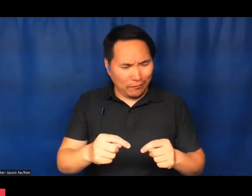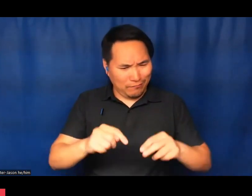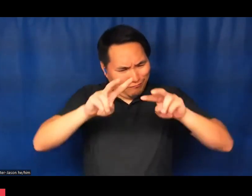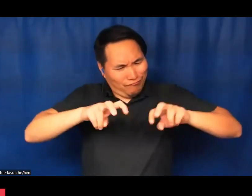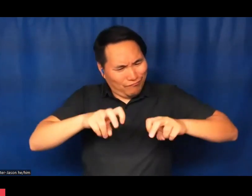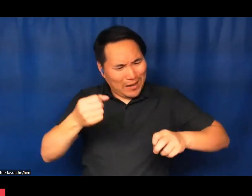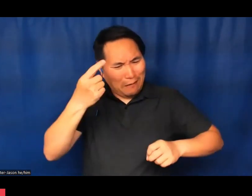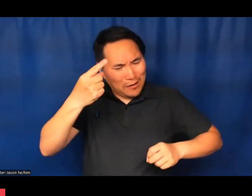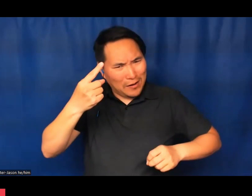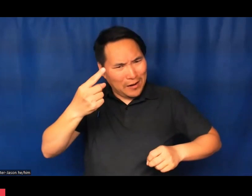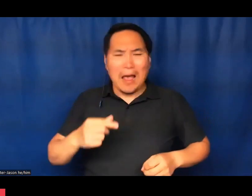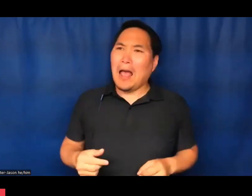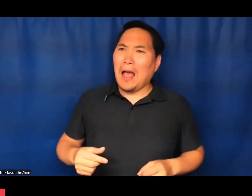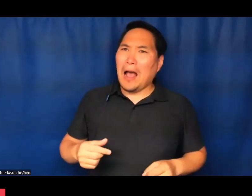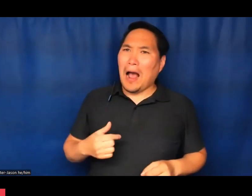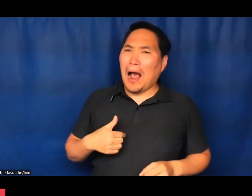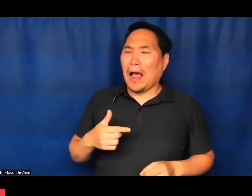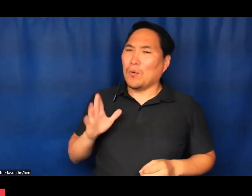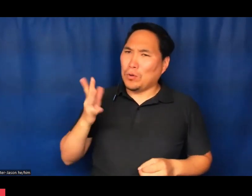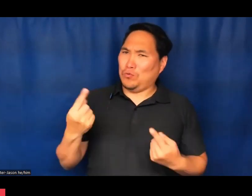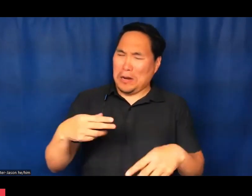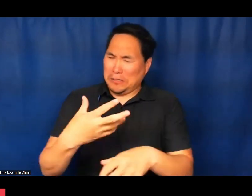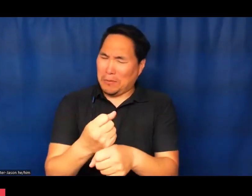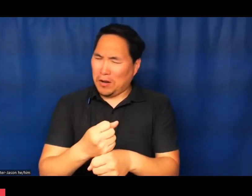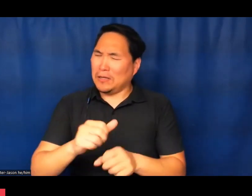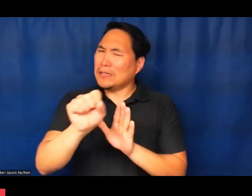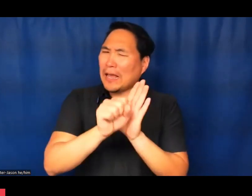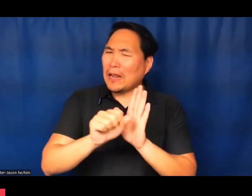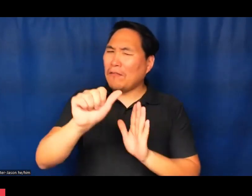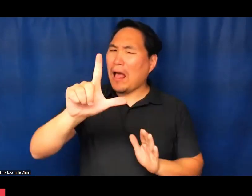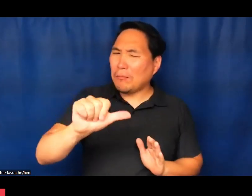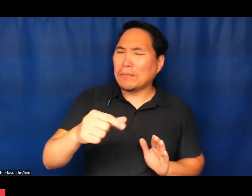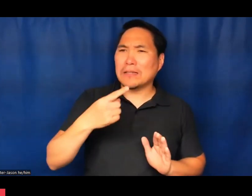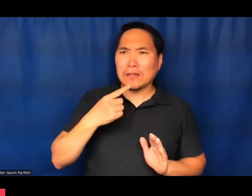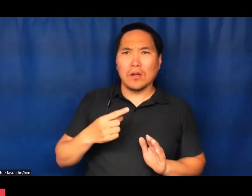getting this right in summarizing that the State of Alabama was arguing that a race-neutral